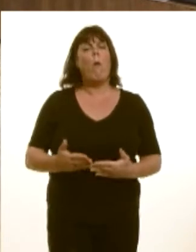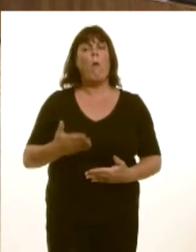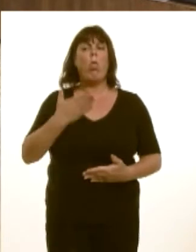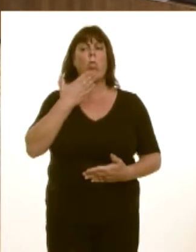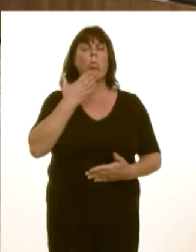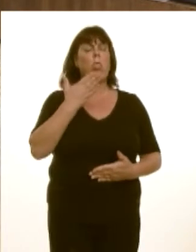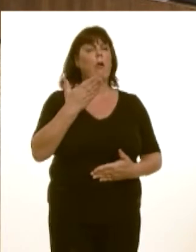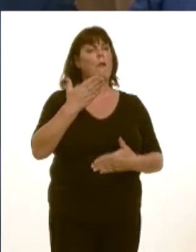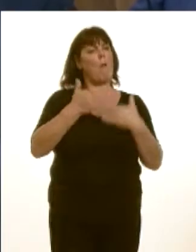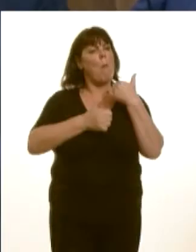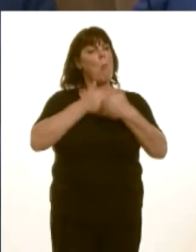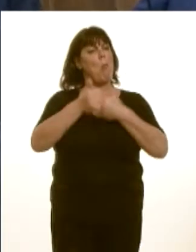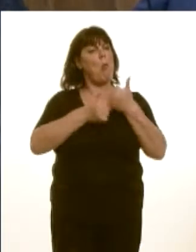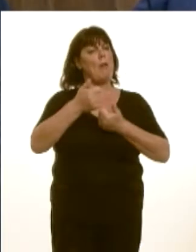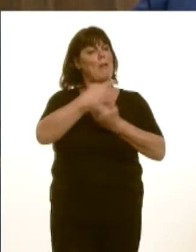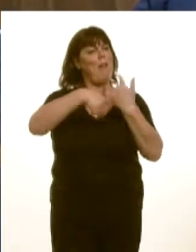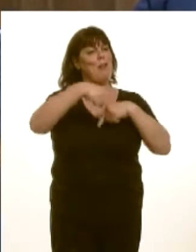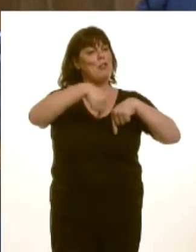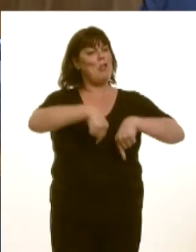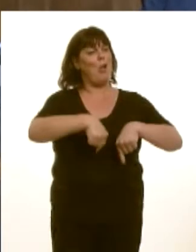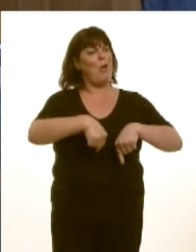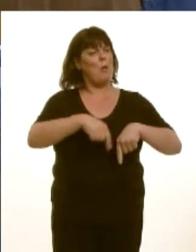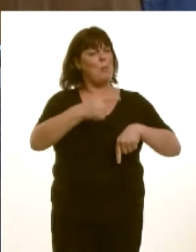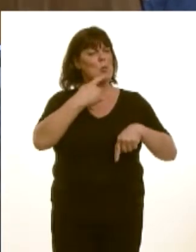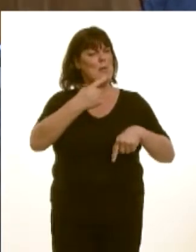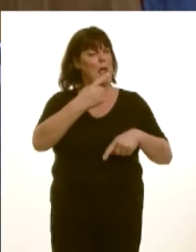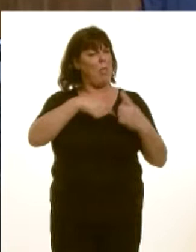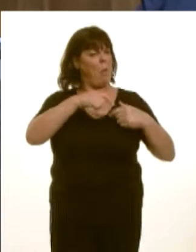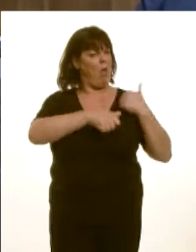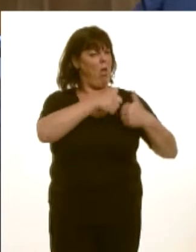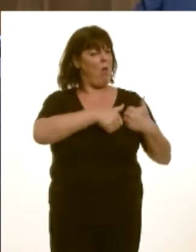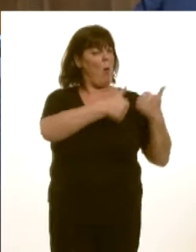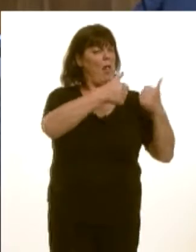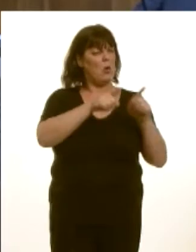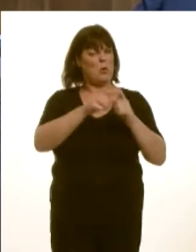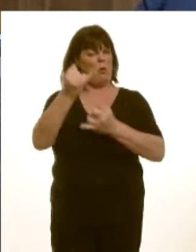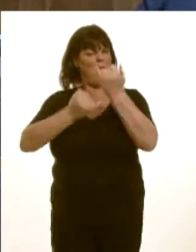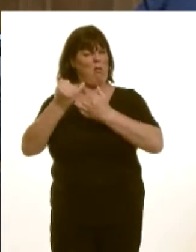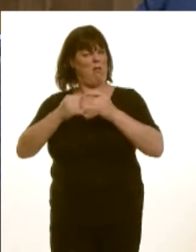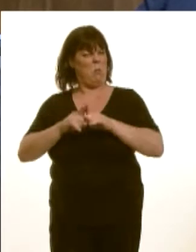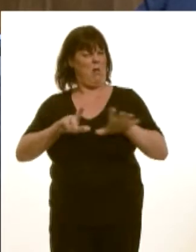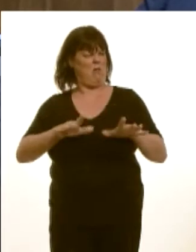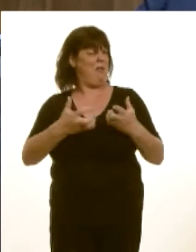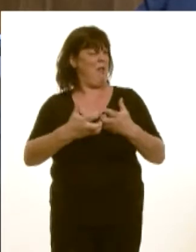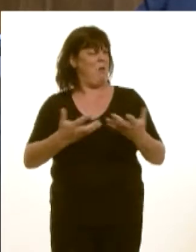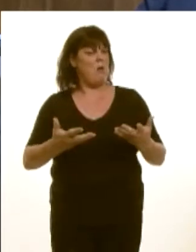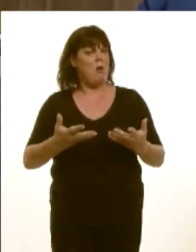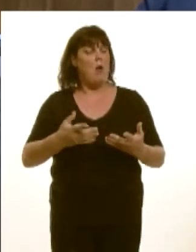However, he cannot say on the one hand that we have done well and on the other that we are doing badly. The reality is that Jobs Growth Wales is a very good scheme—he acknowledges that and I will not comment further on that.